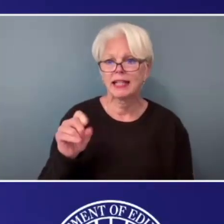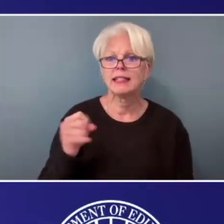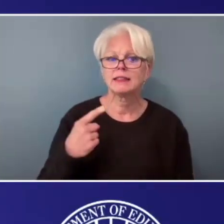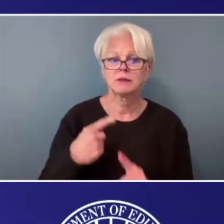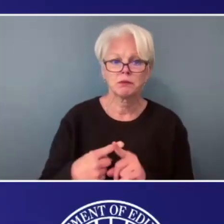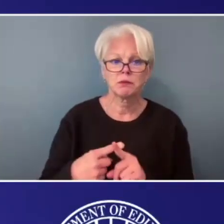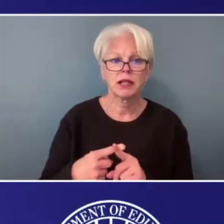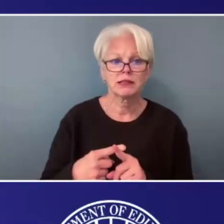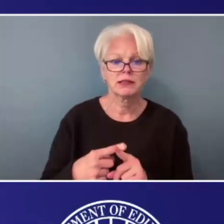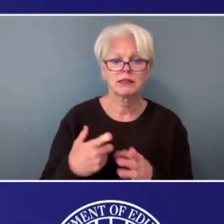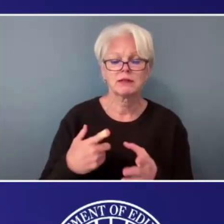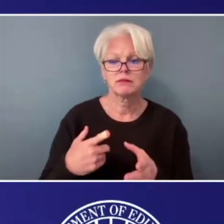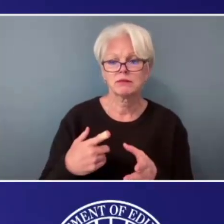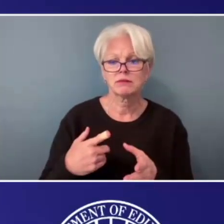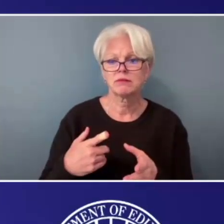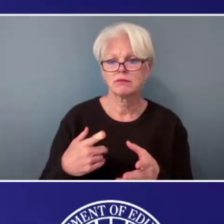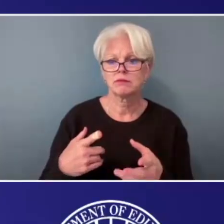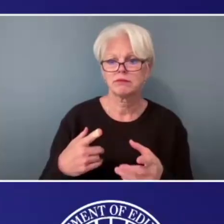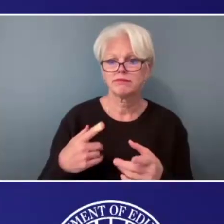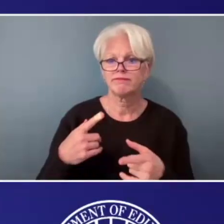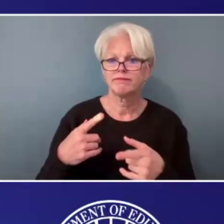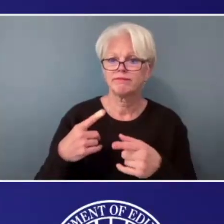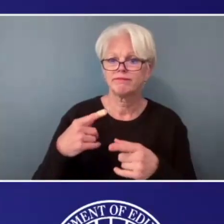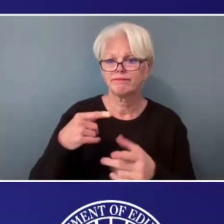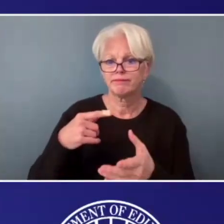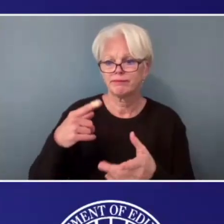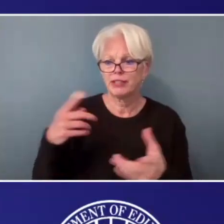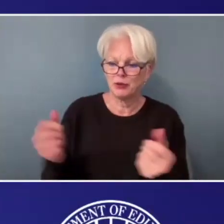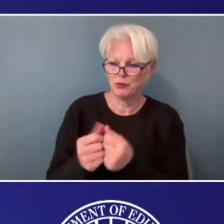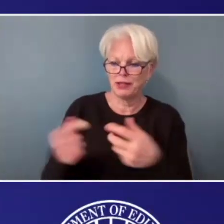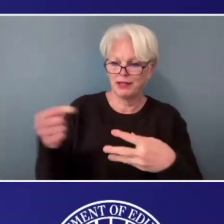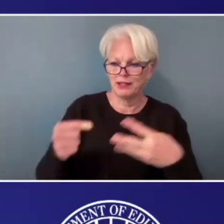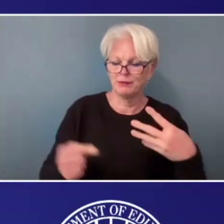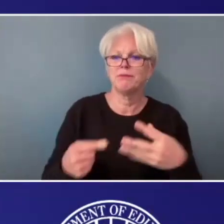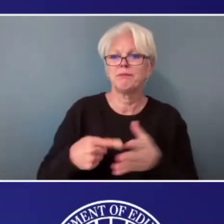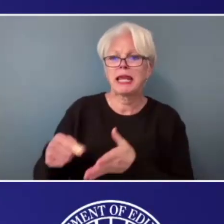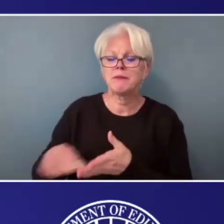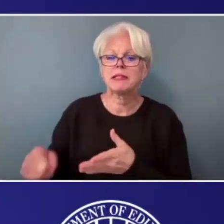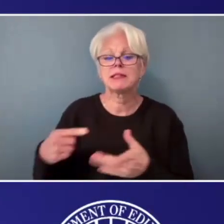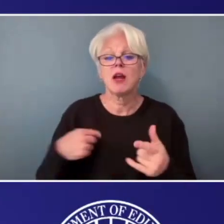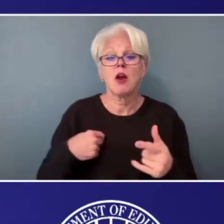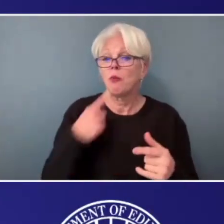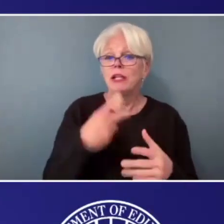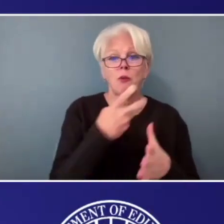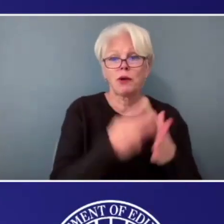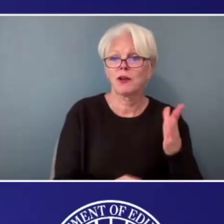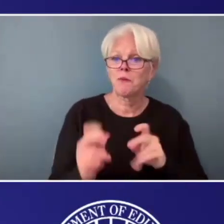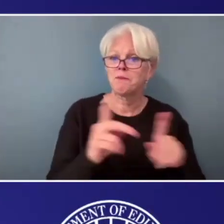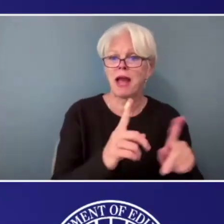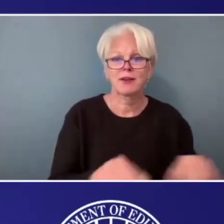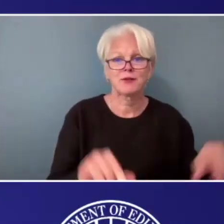There's not really a reason at the moment for us to jump right back into the same conversation that we've had here,